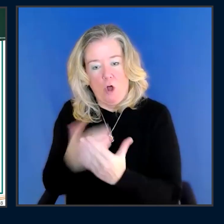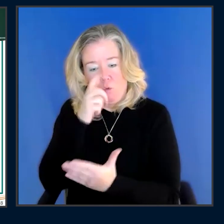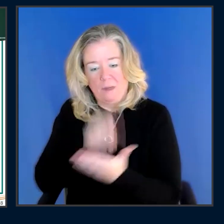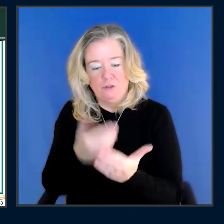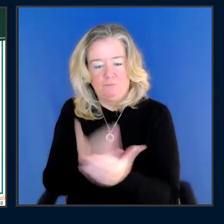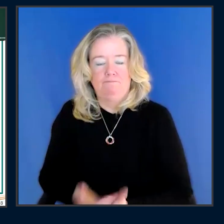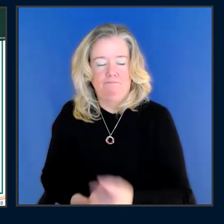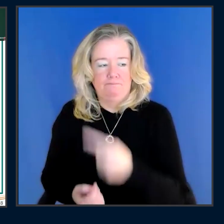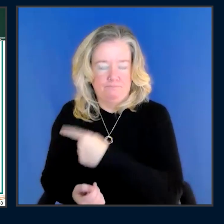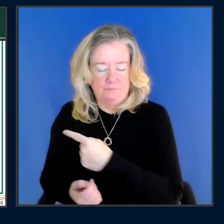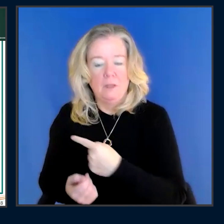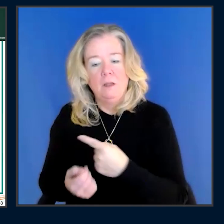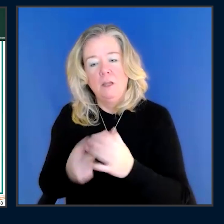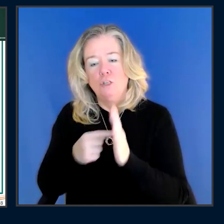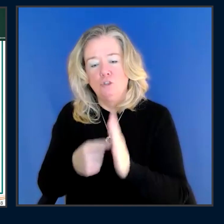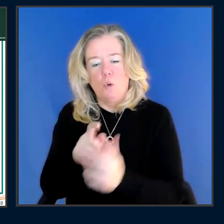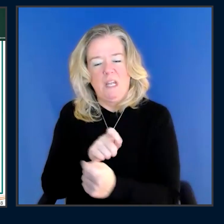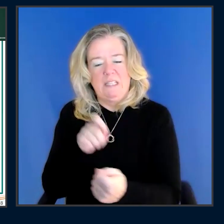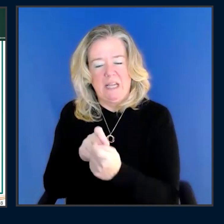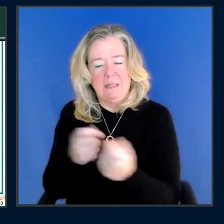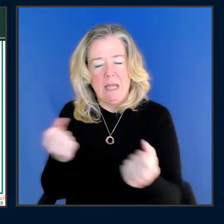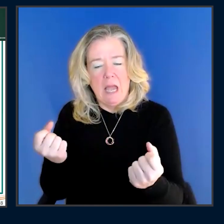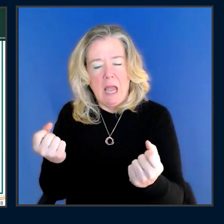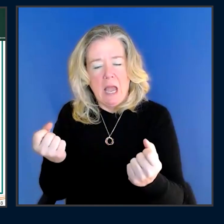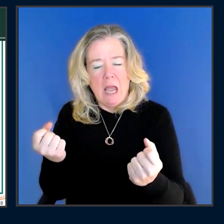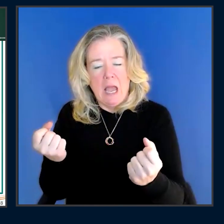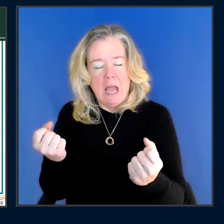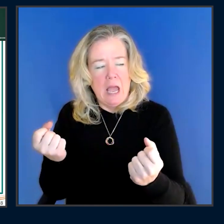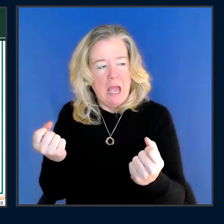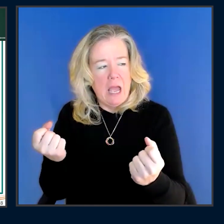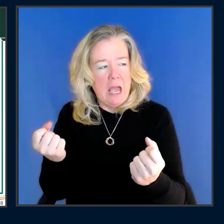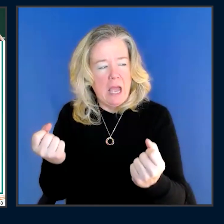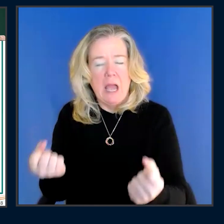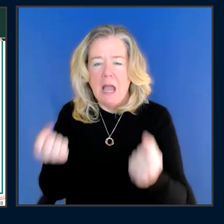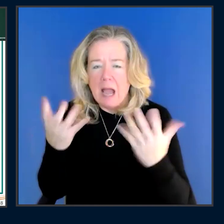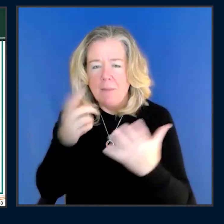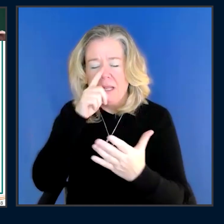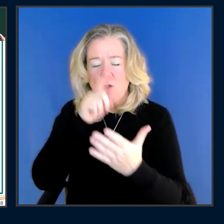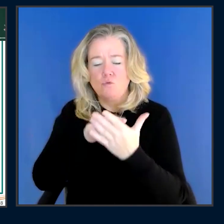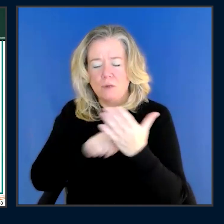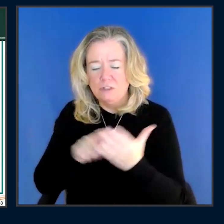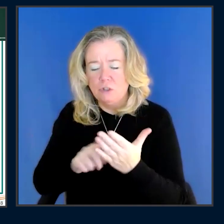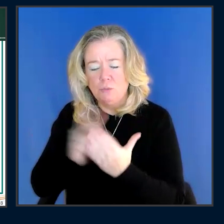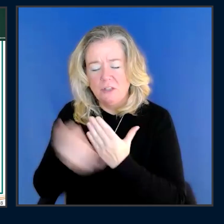It shows exactly how many-- how many research projects